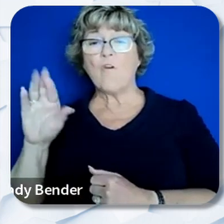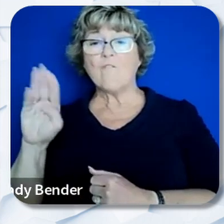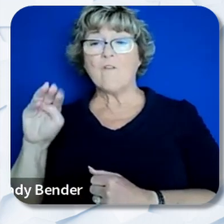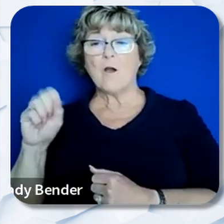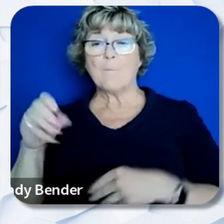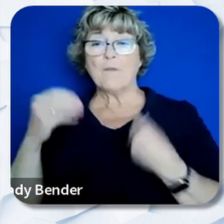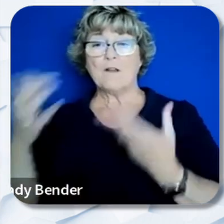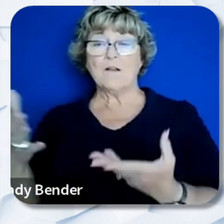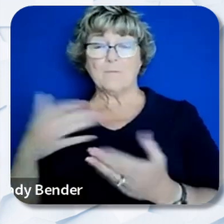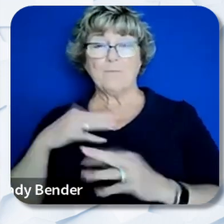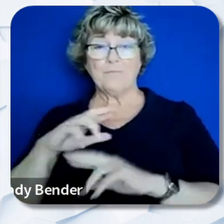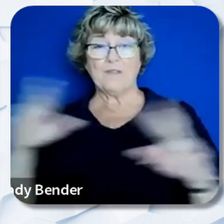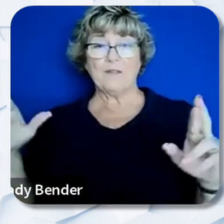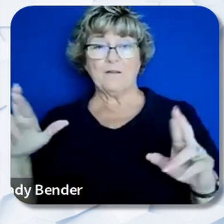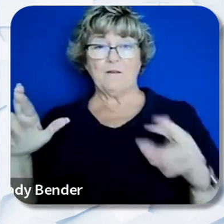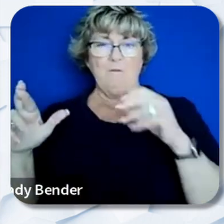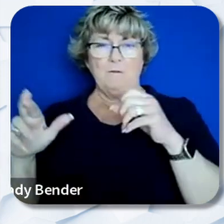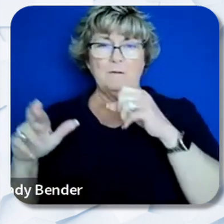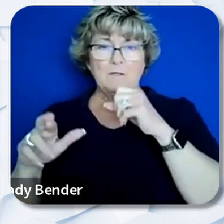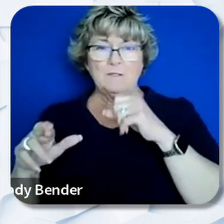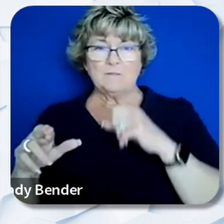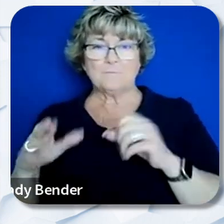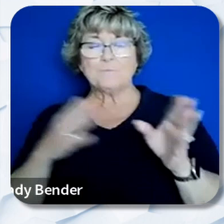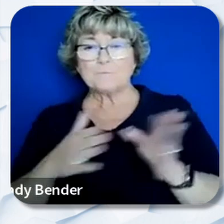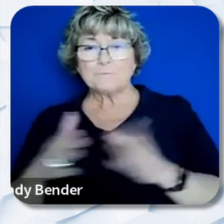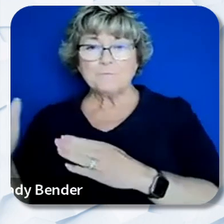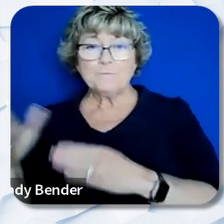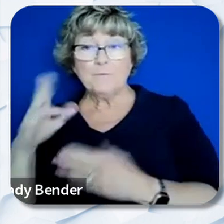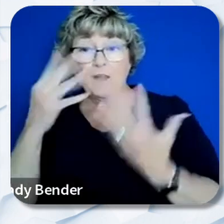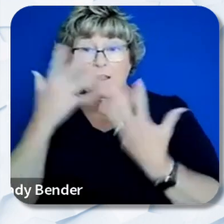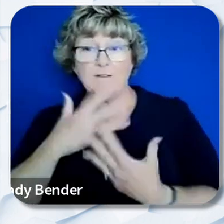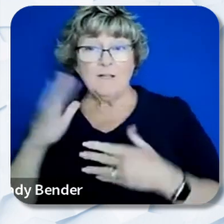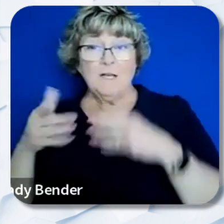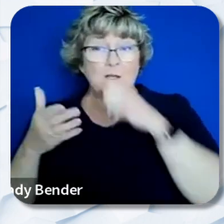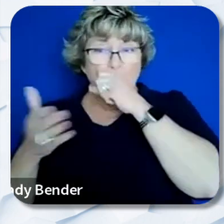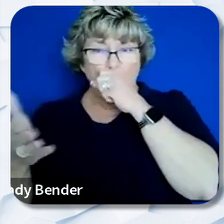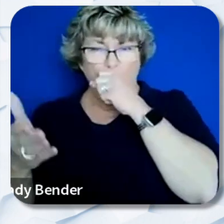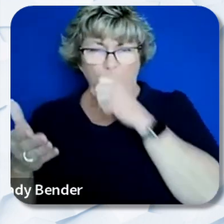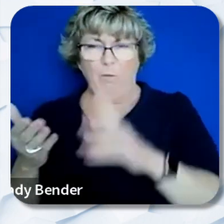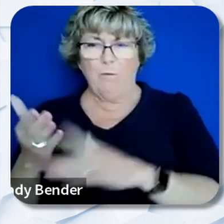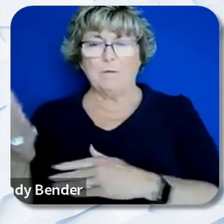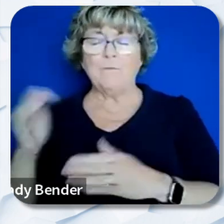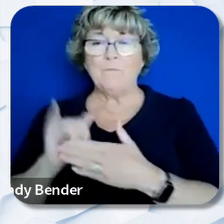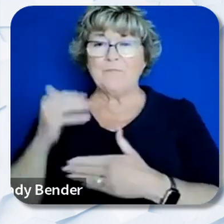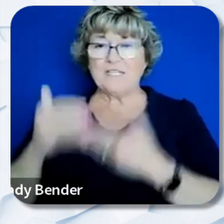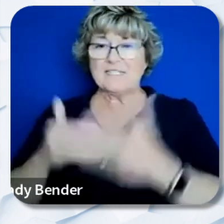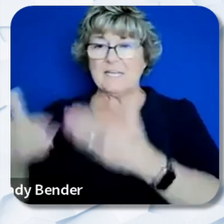to submit our root cause analysis and corrective strategic plan." Unfortunately, you haven't gone through our steps yet, so we need to go through the steps to make sure that you